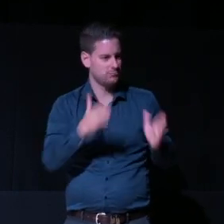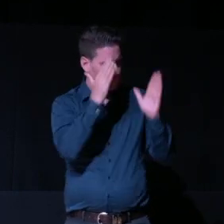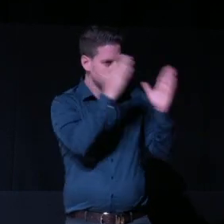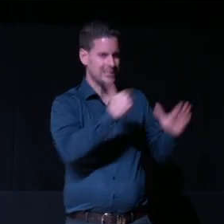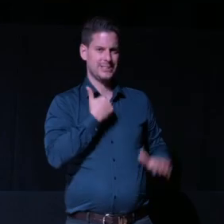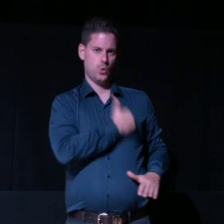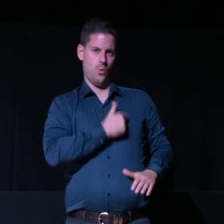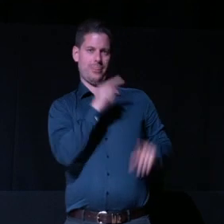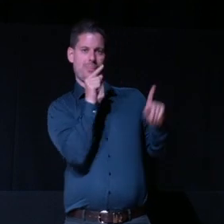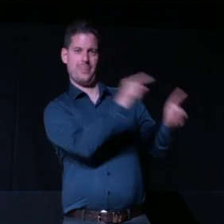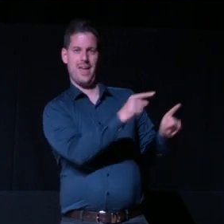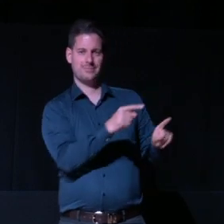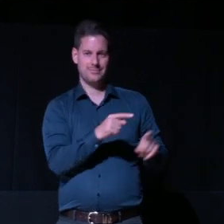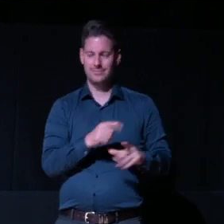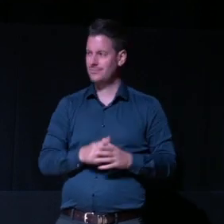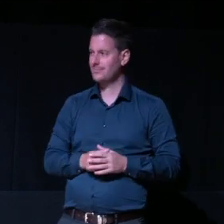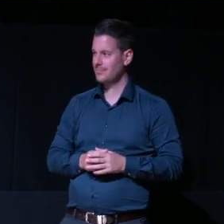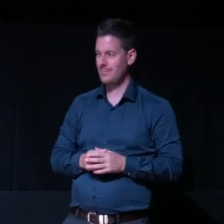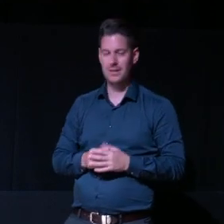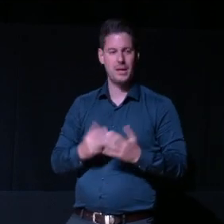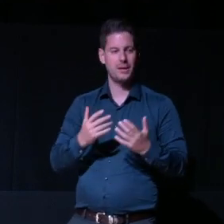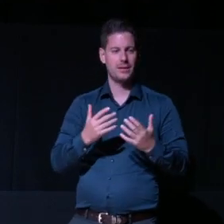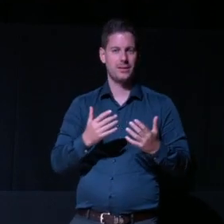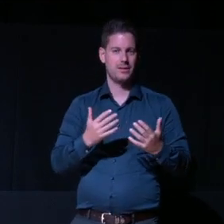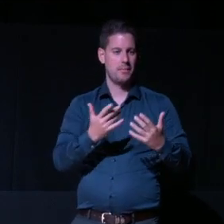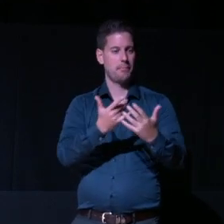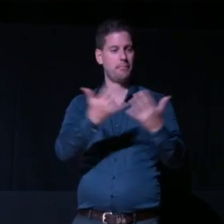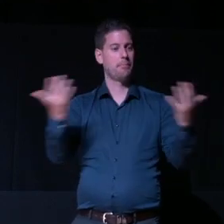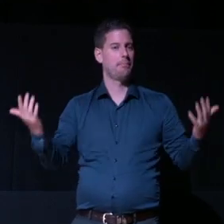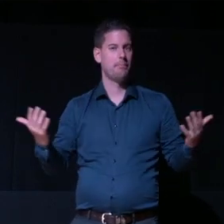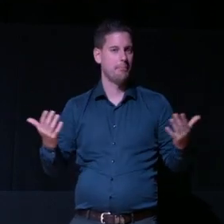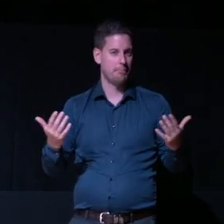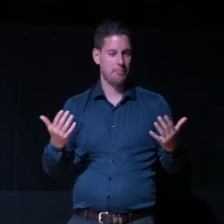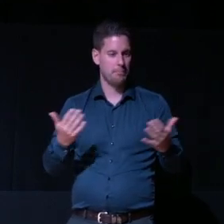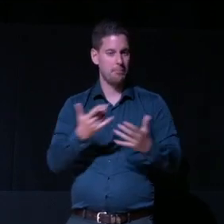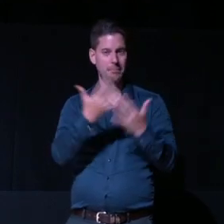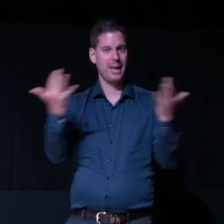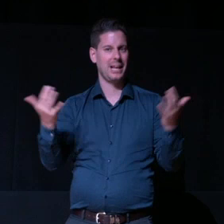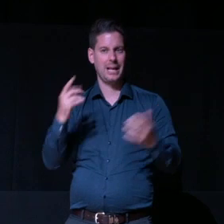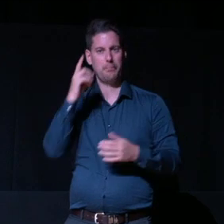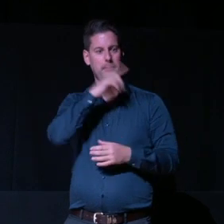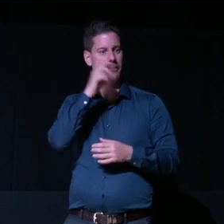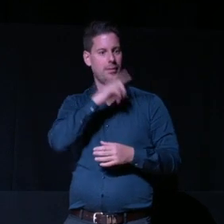Countless popular culture kind of individuals that I could name who've who've fallen out of